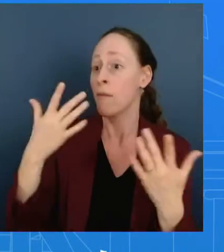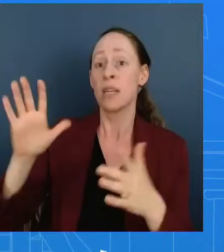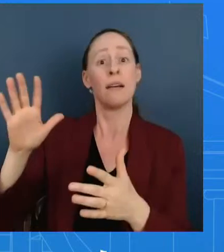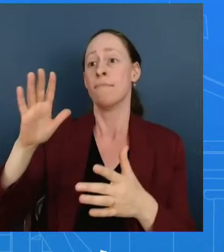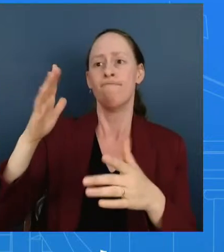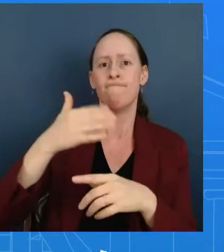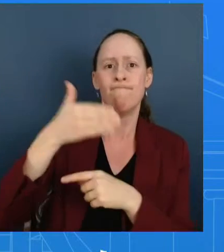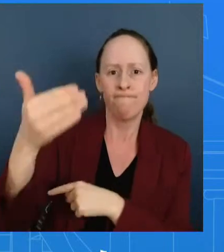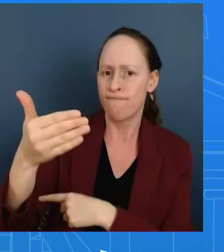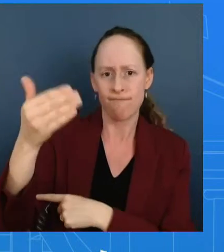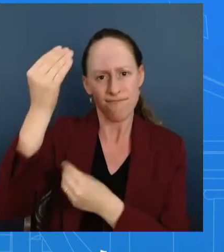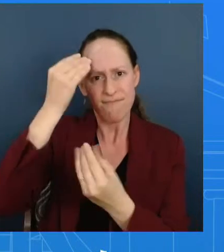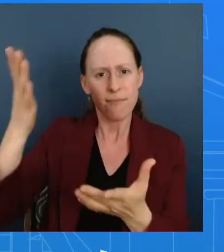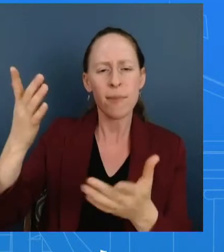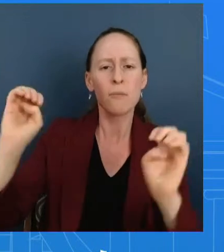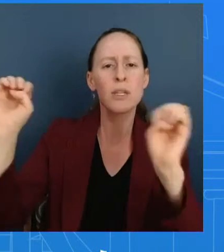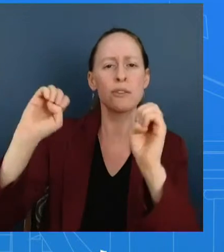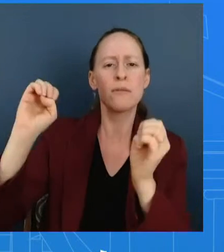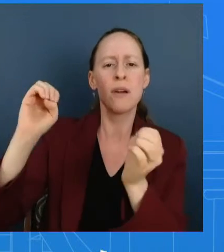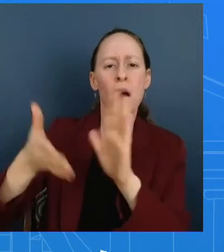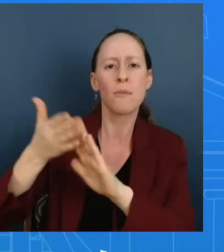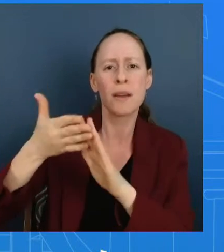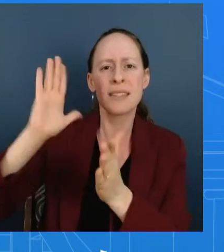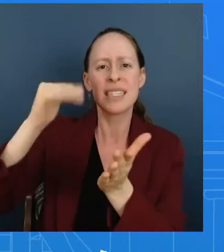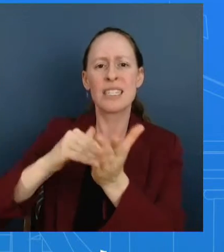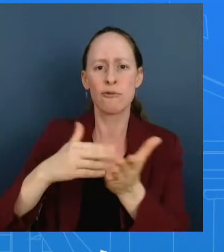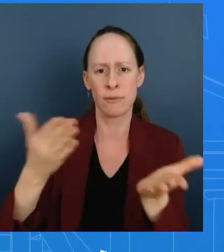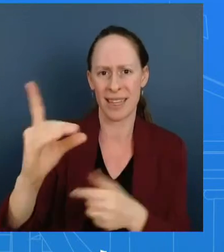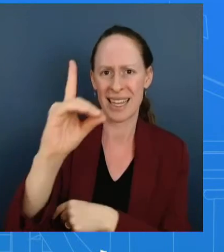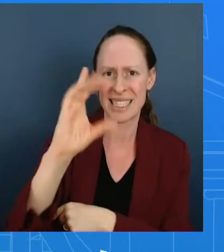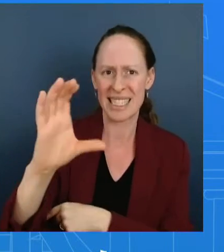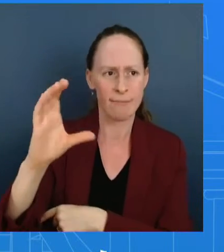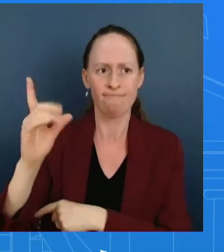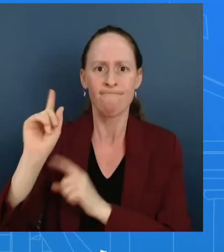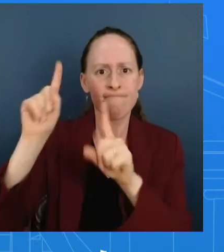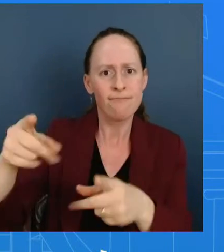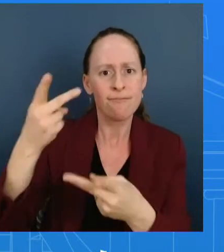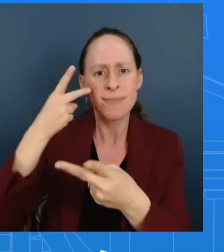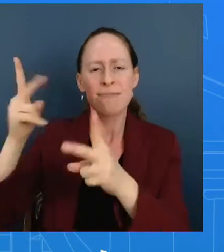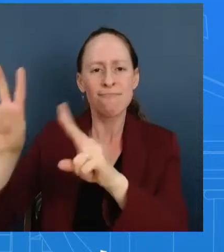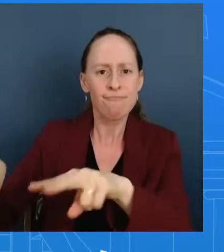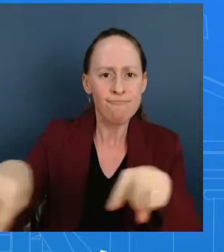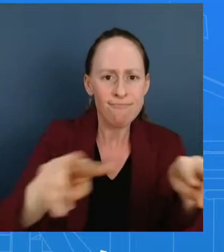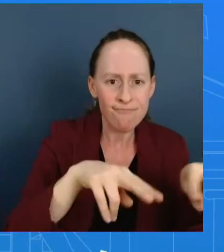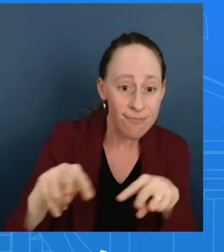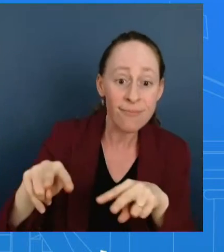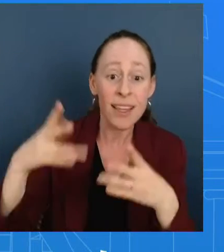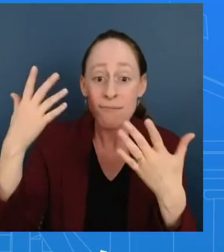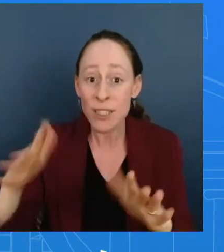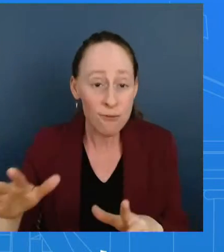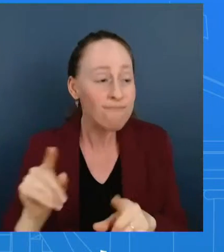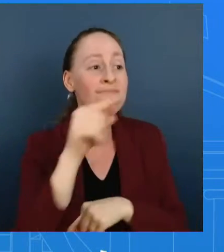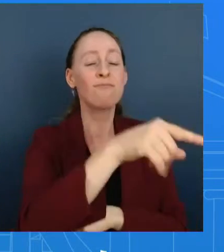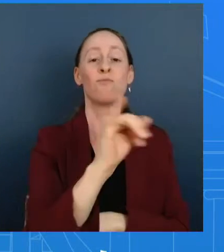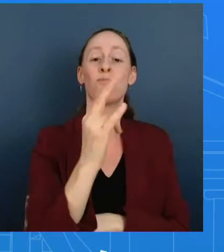and joined the First Lady for a Fourth of July barbecue with active- duty military service members and their families.